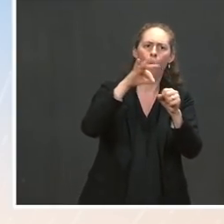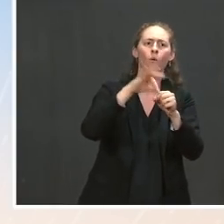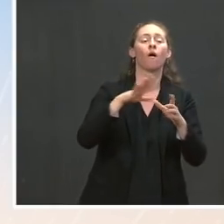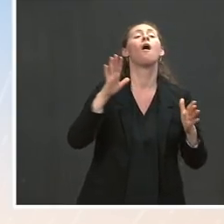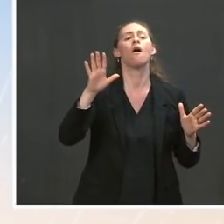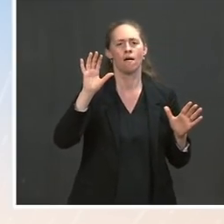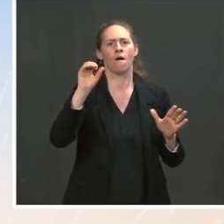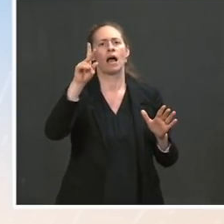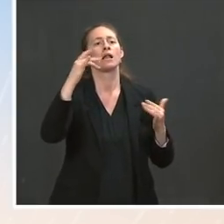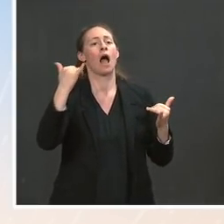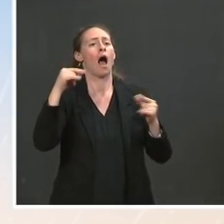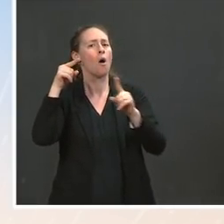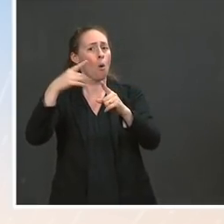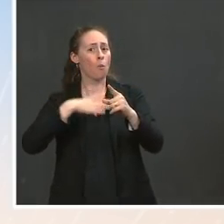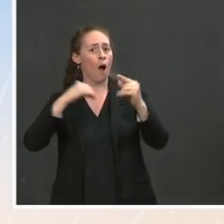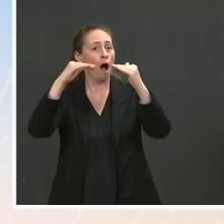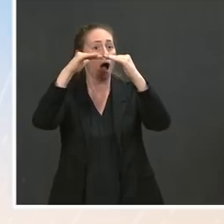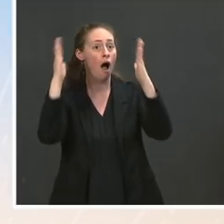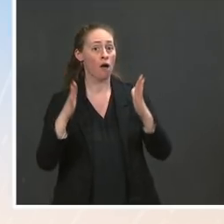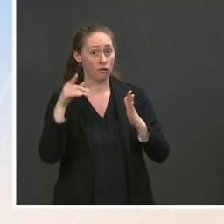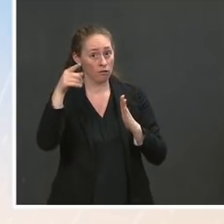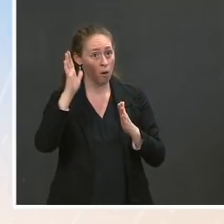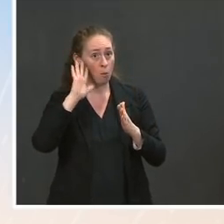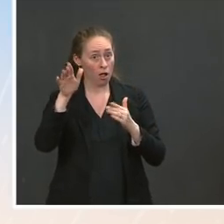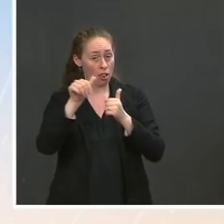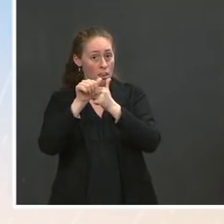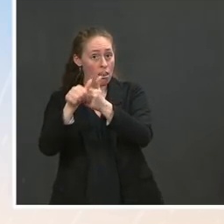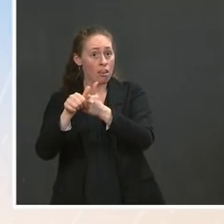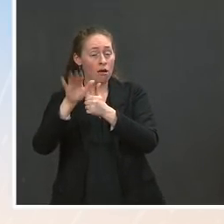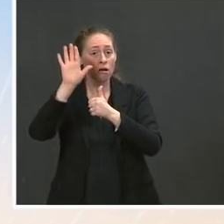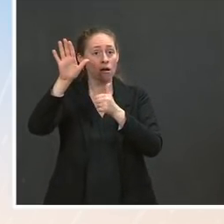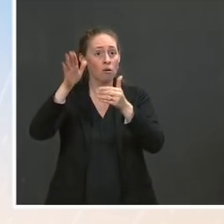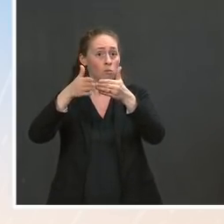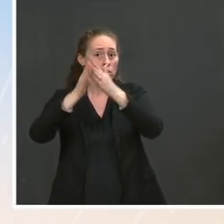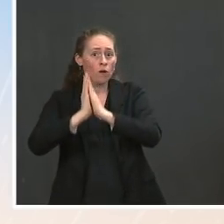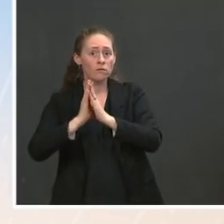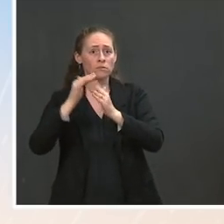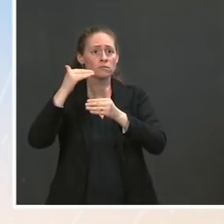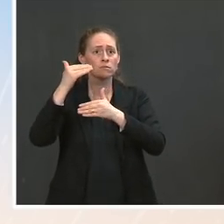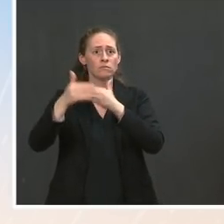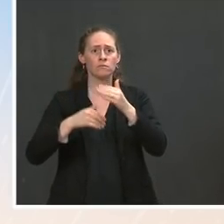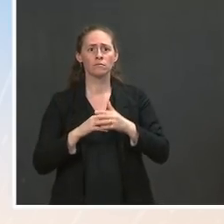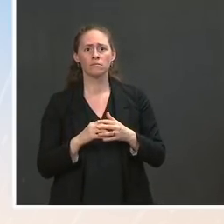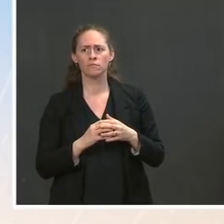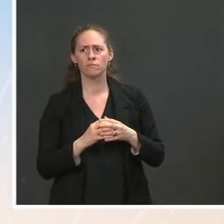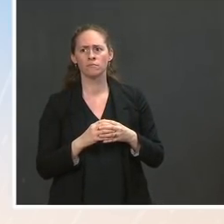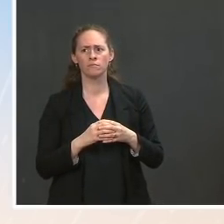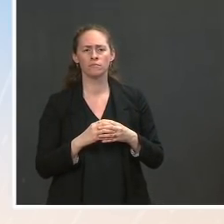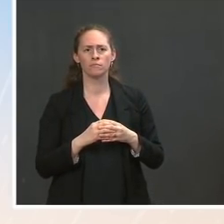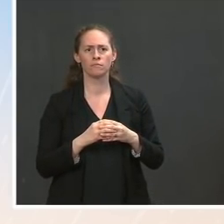request for documents from the last six weeks of the Trump administration as part of their investigation into what happened on January 6th?